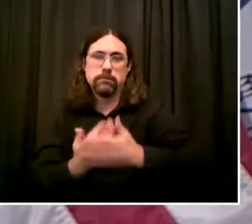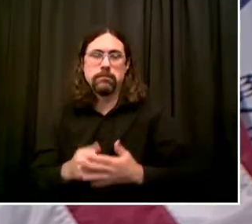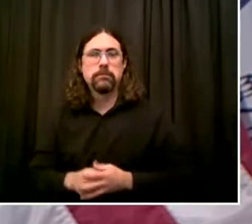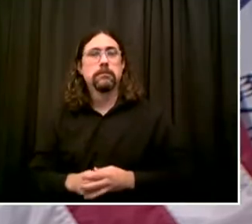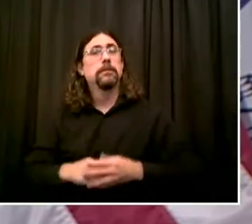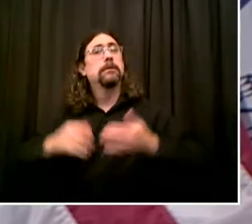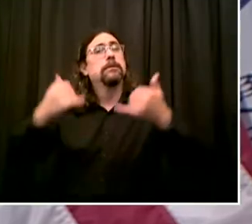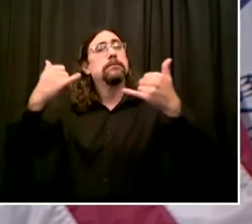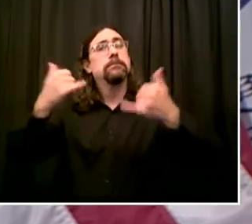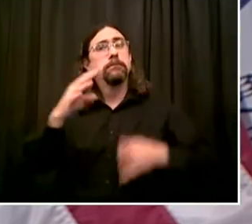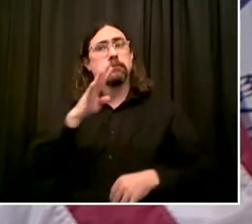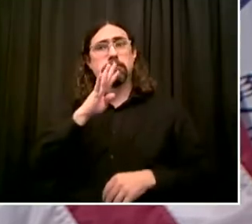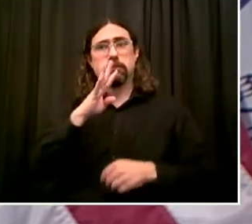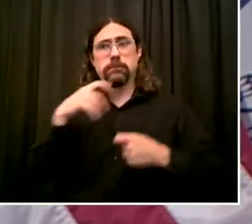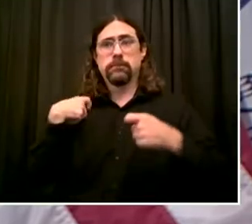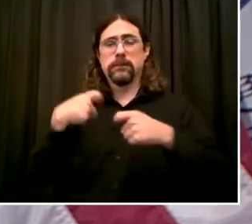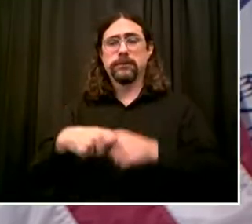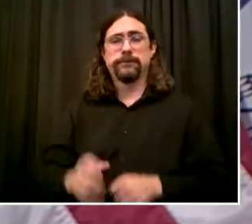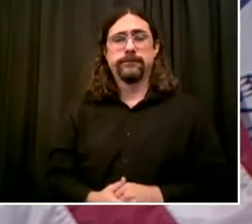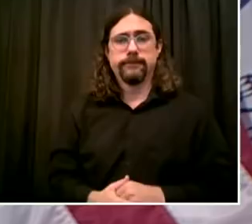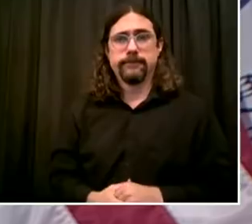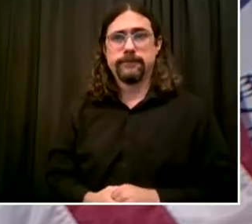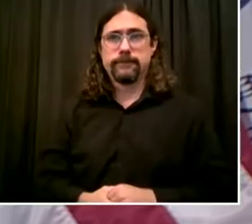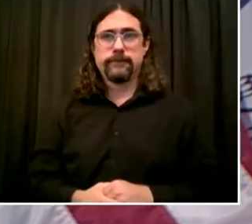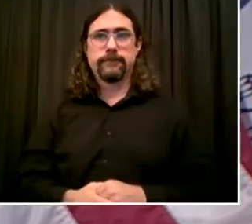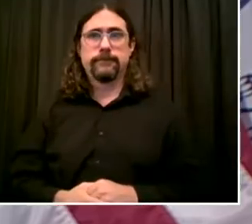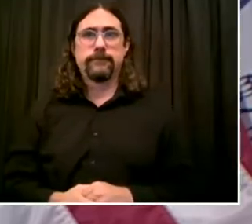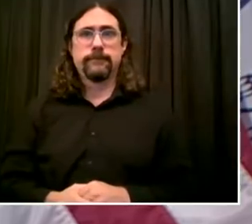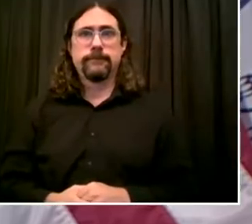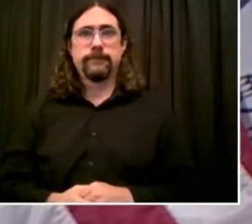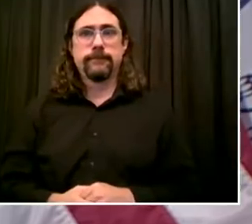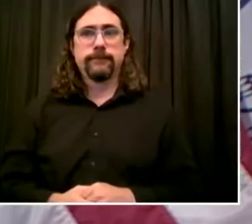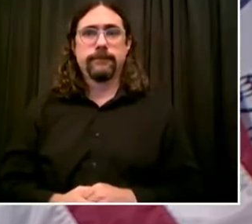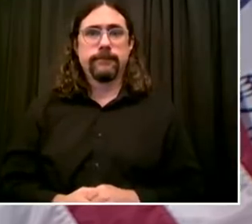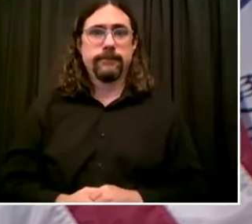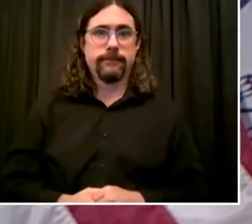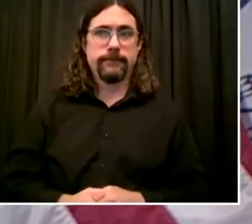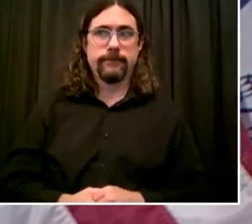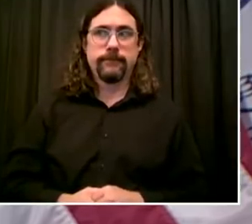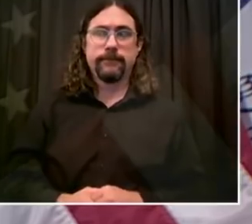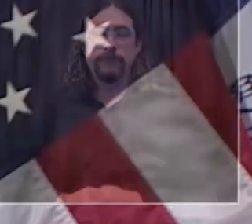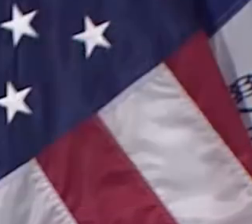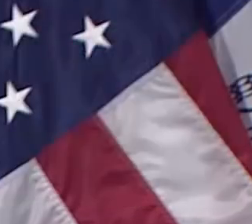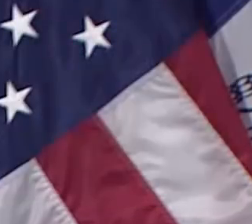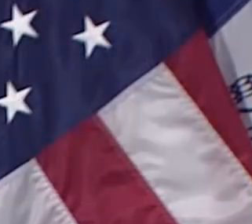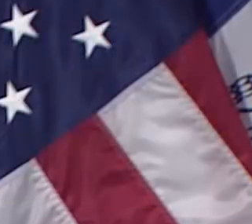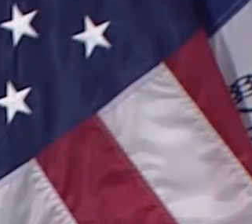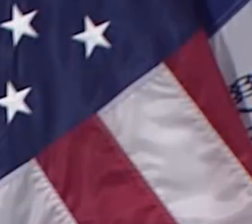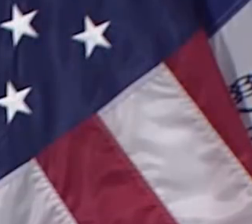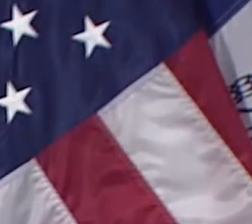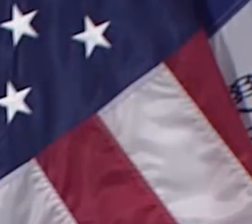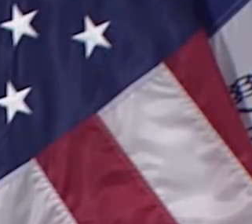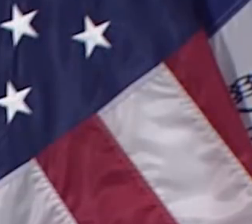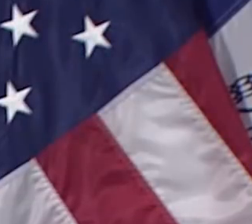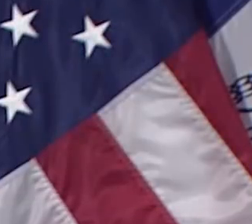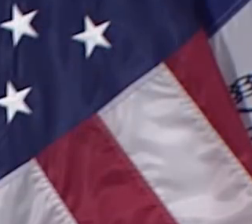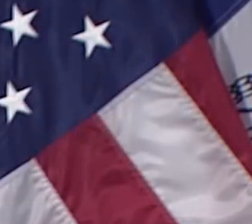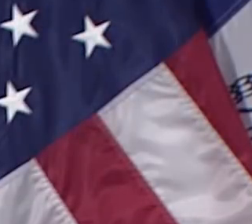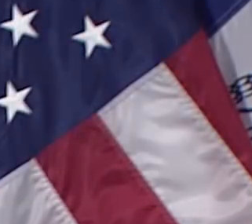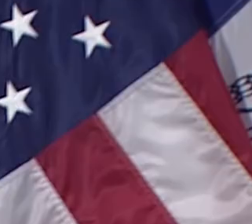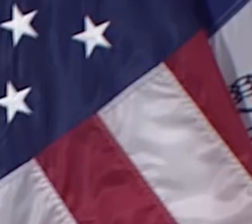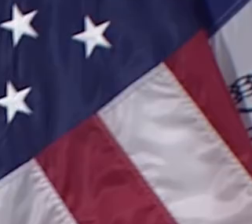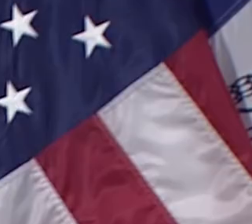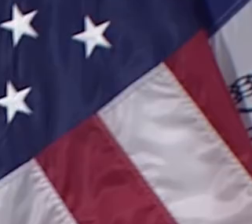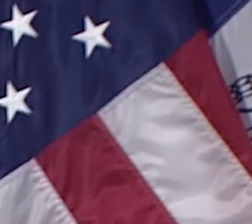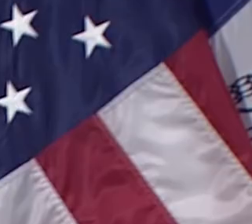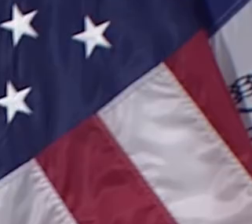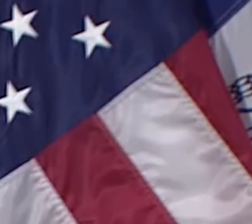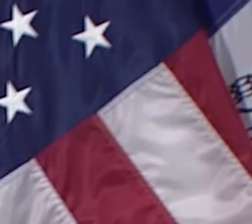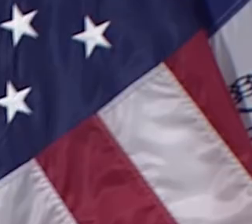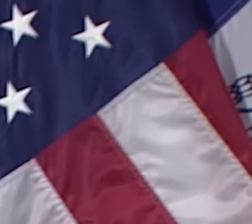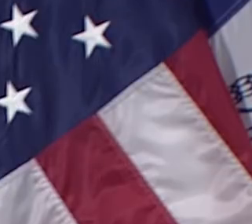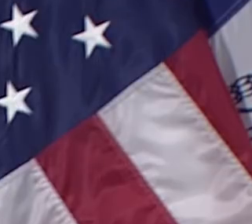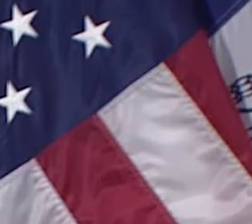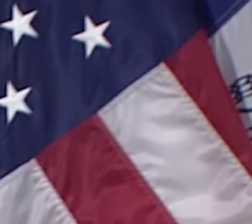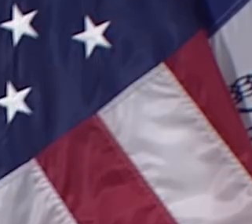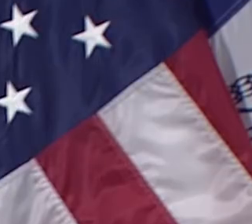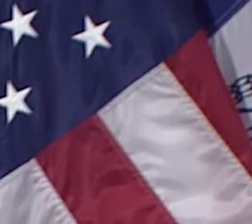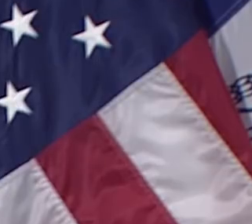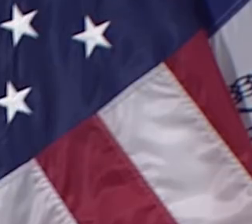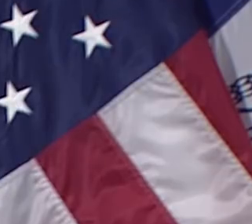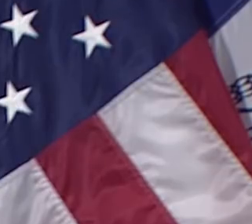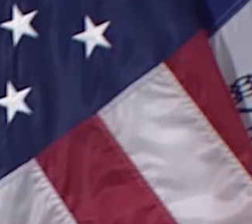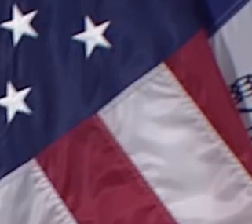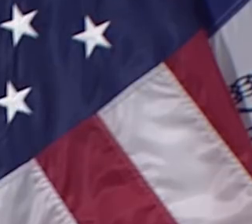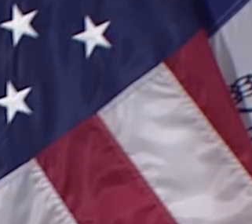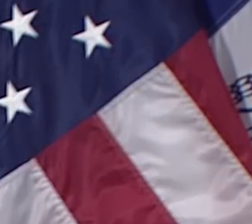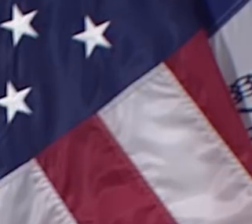IN SPANISH NOW.